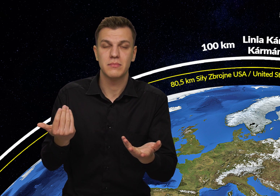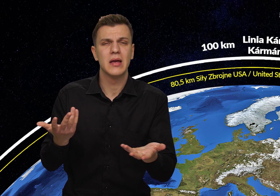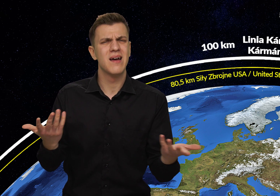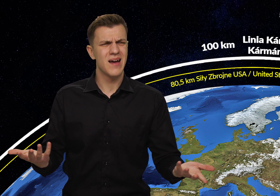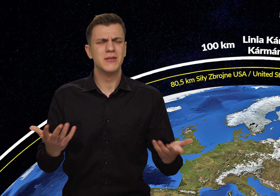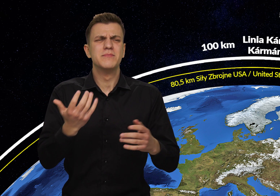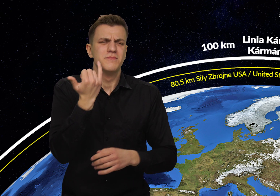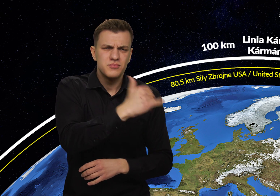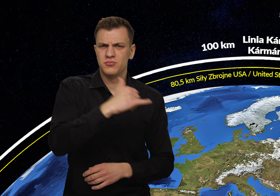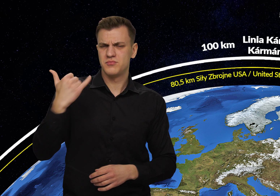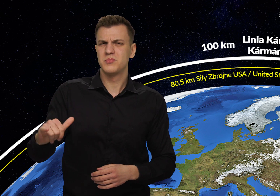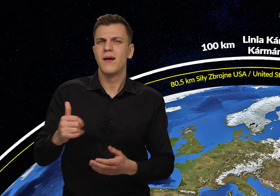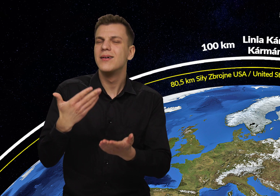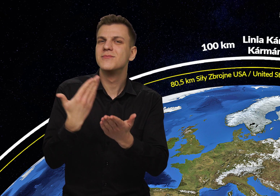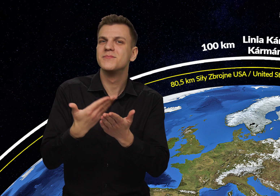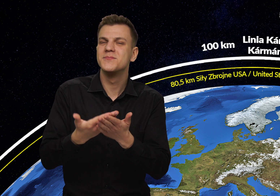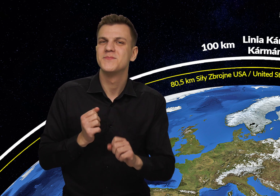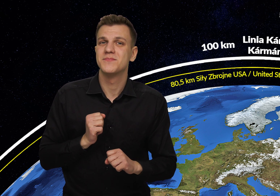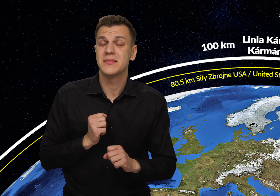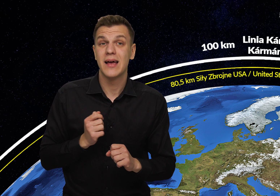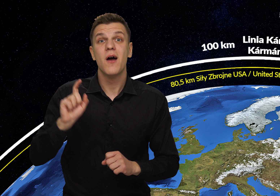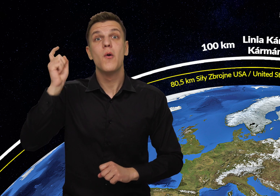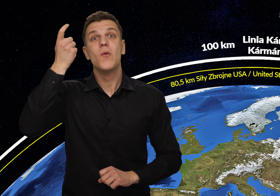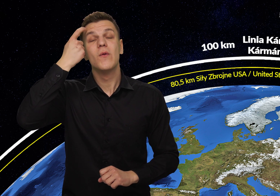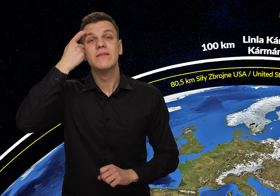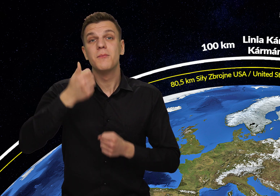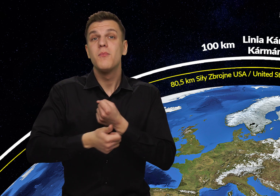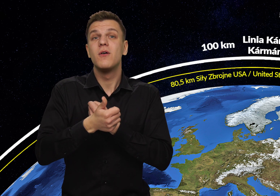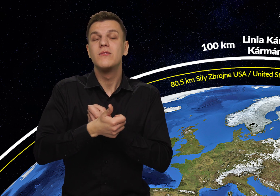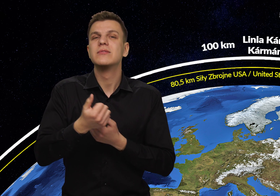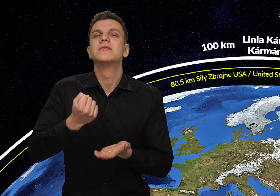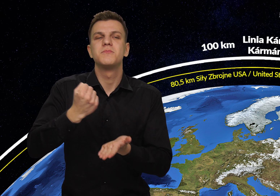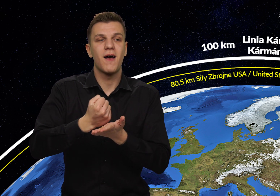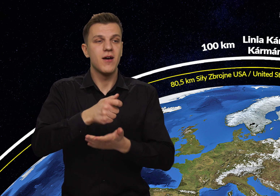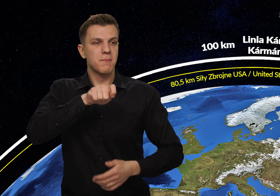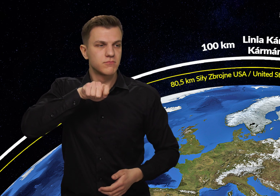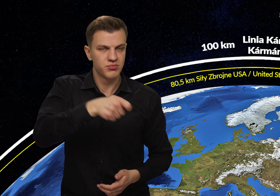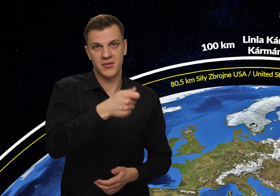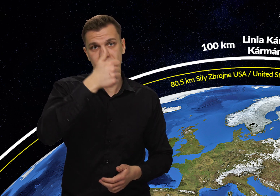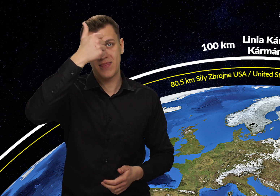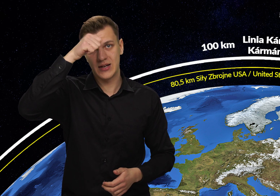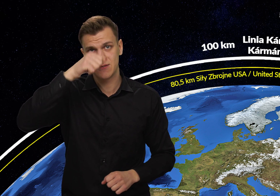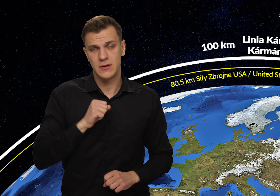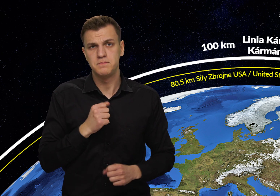It's more about distinguishing to what height you need to rise to, To be able to say, that someone has been in space.